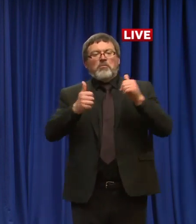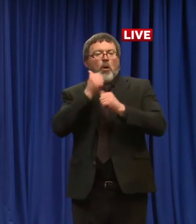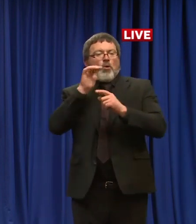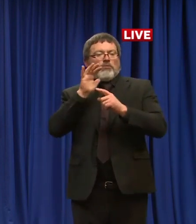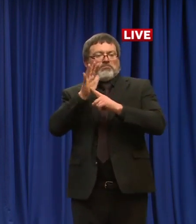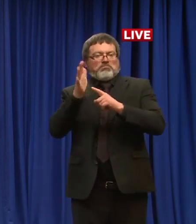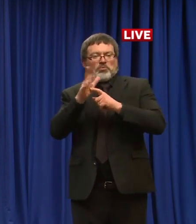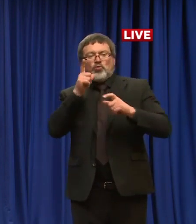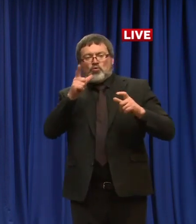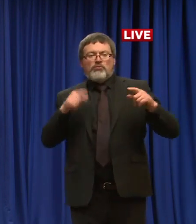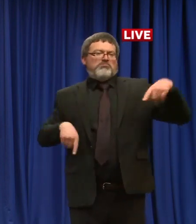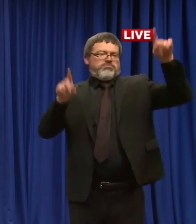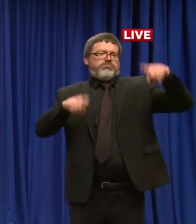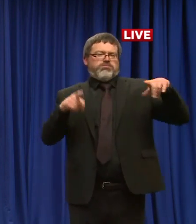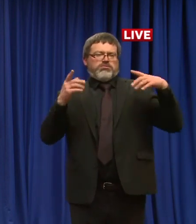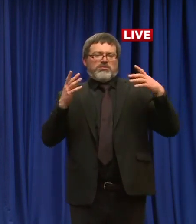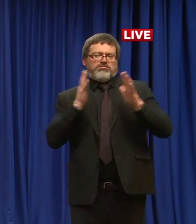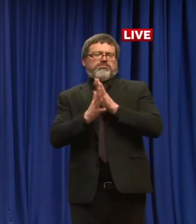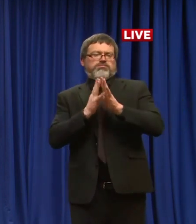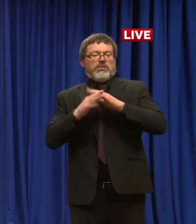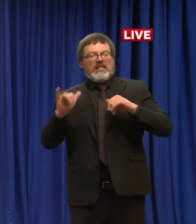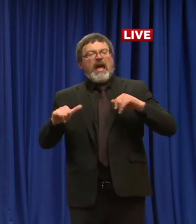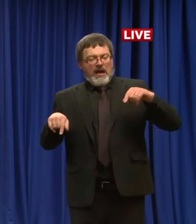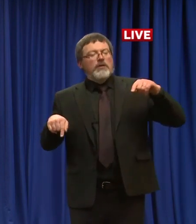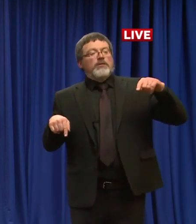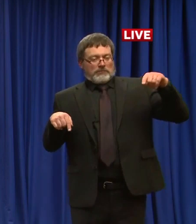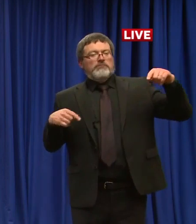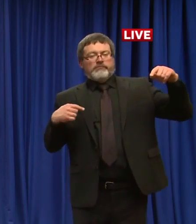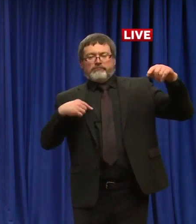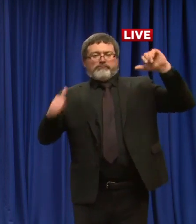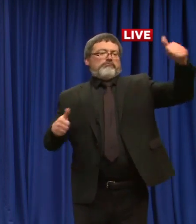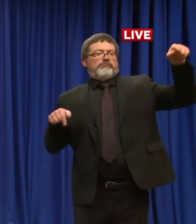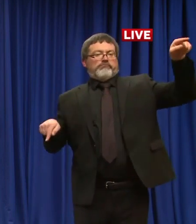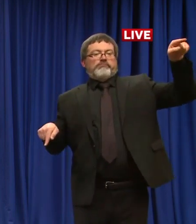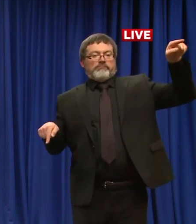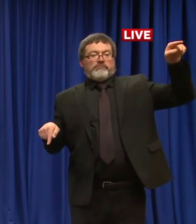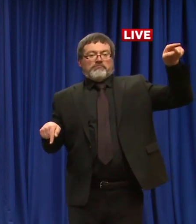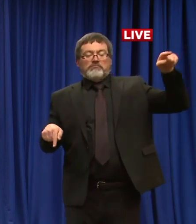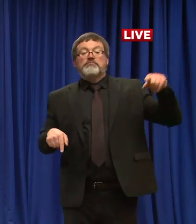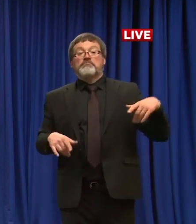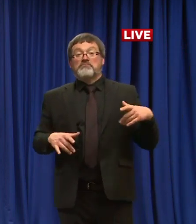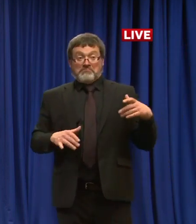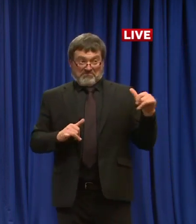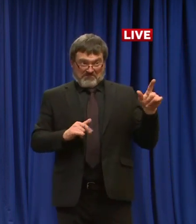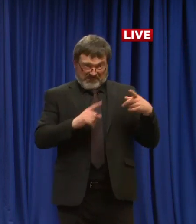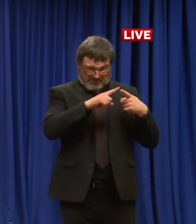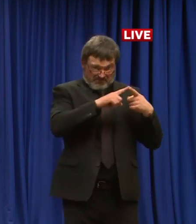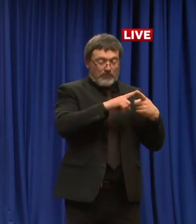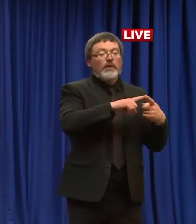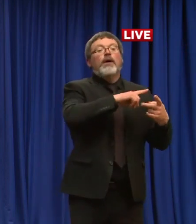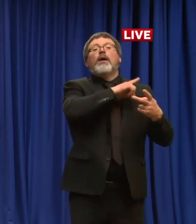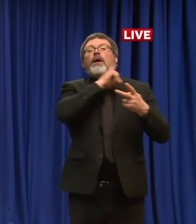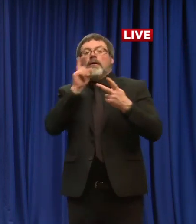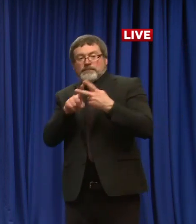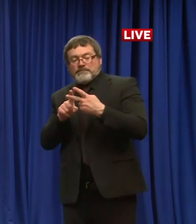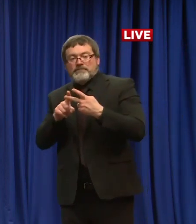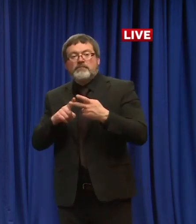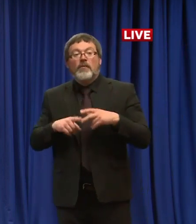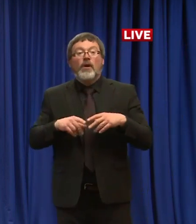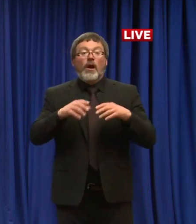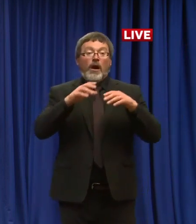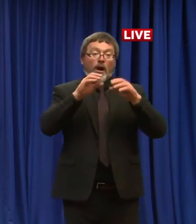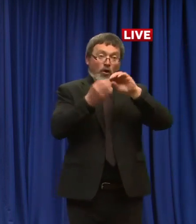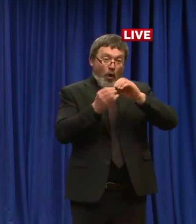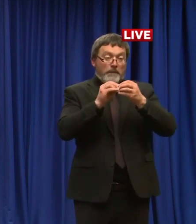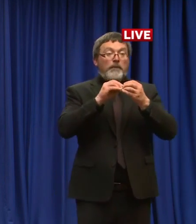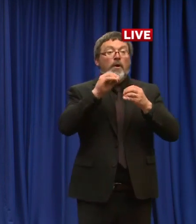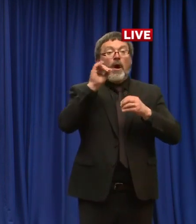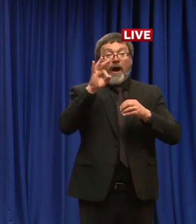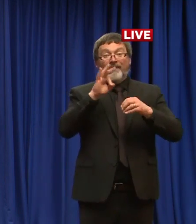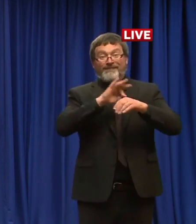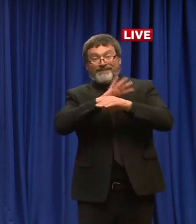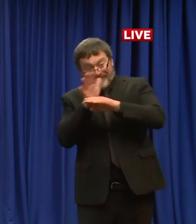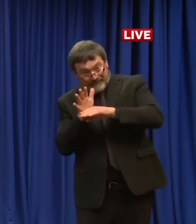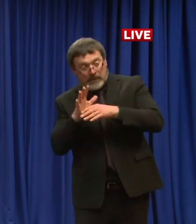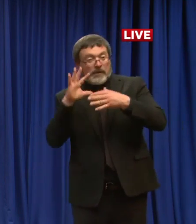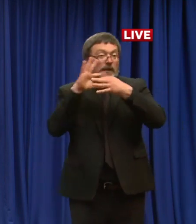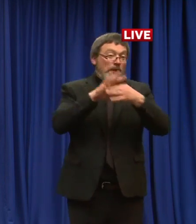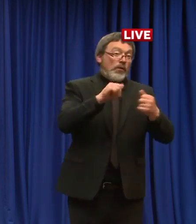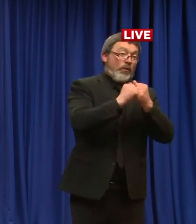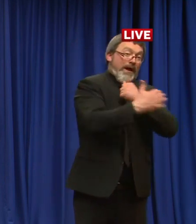PARTICULAR AND A VARIETY OF OTHER ROADS AS WELL, BUT IT’S REALLY KIND OF THOSE GATEWAY POINTS FOR OUR LONG-TERM OUT-OF-STATE VISITORS SECONDLY IN TERMS OF THE ABILITY FOR THE